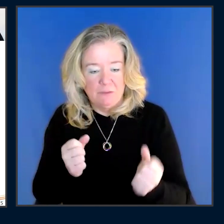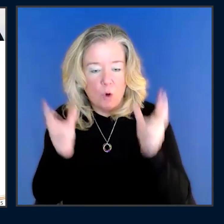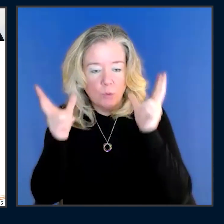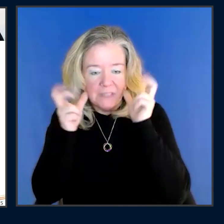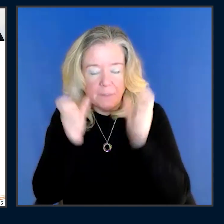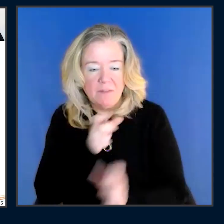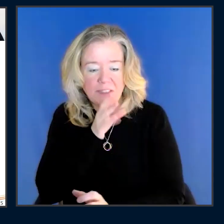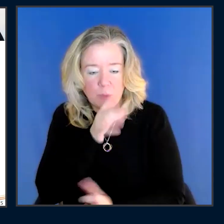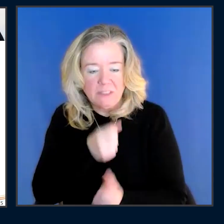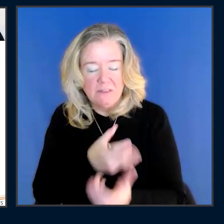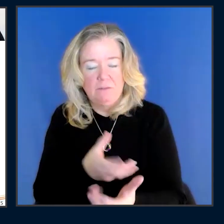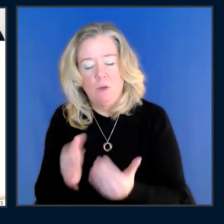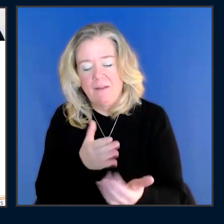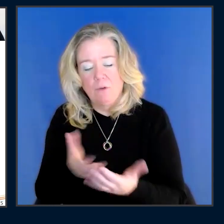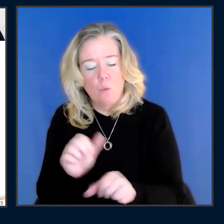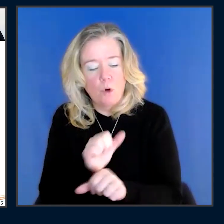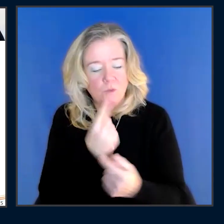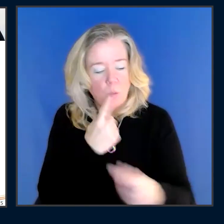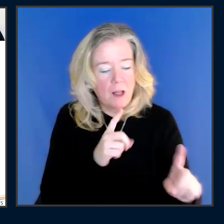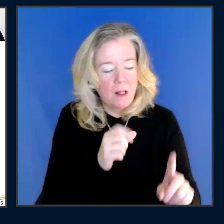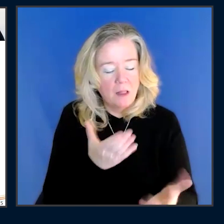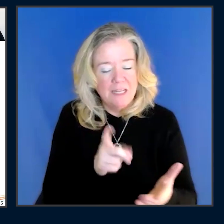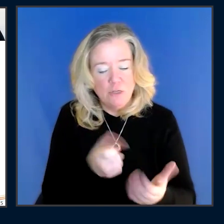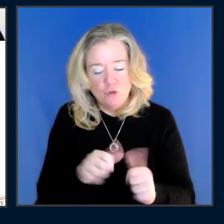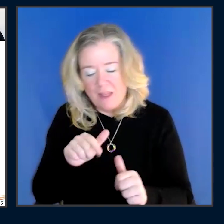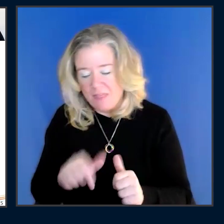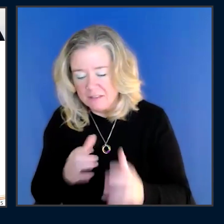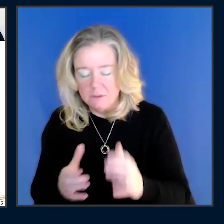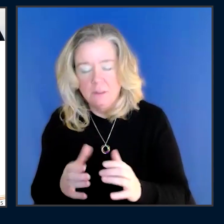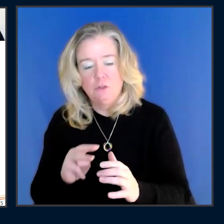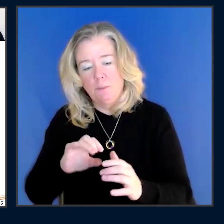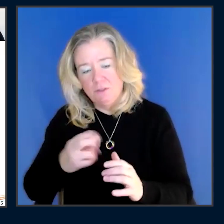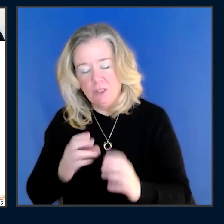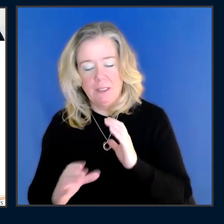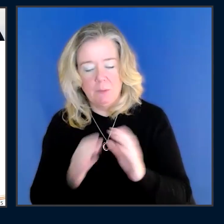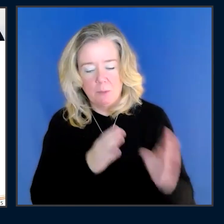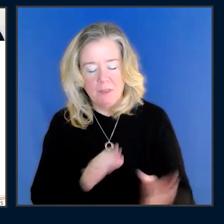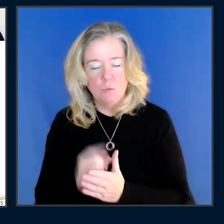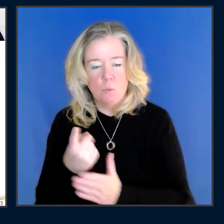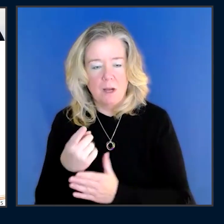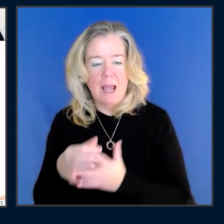and what is working, what's been tried, et cetera. So again, the Michigan Communication Plan